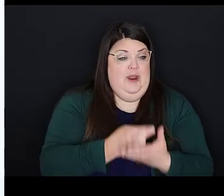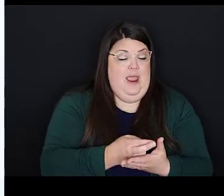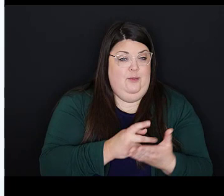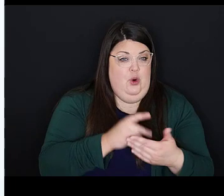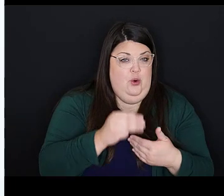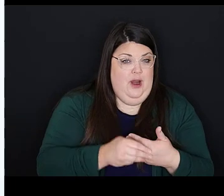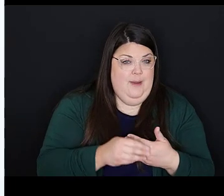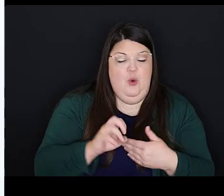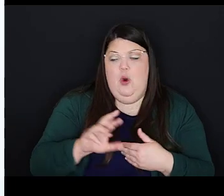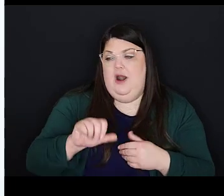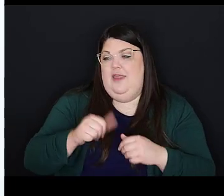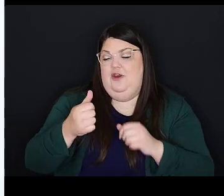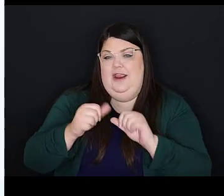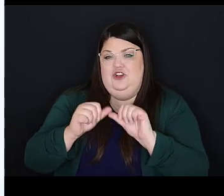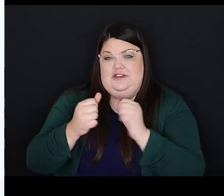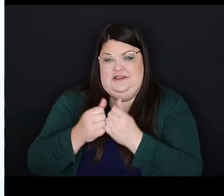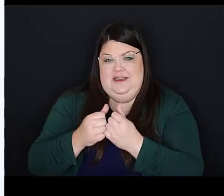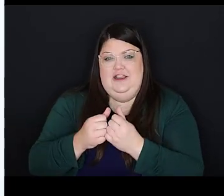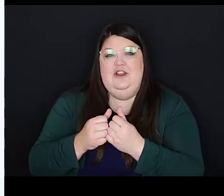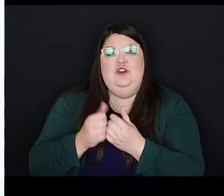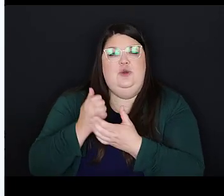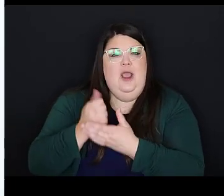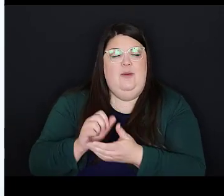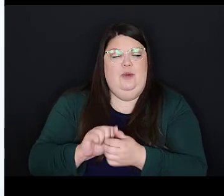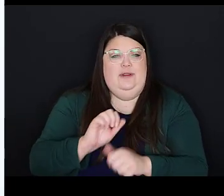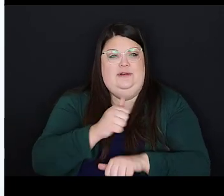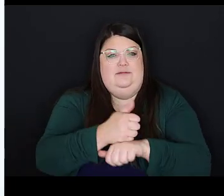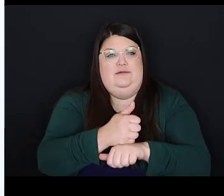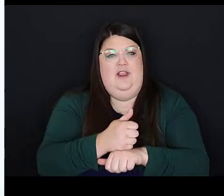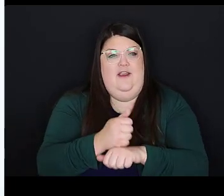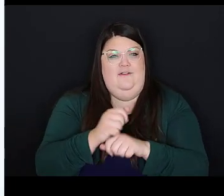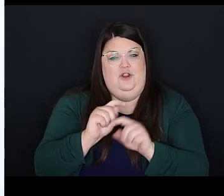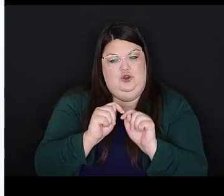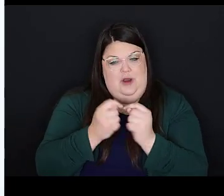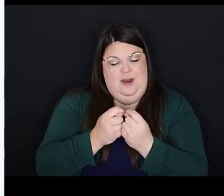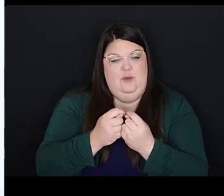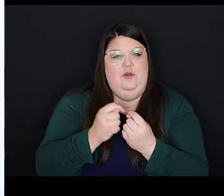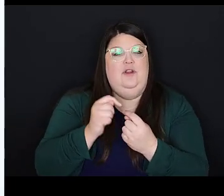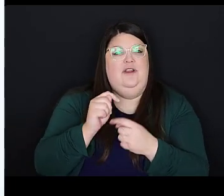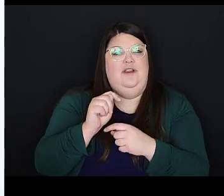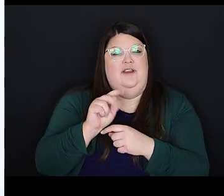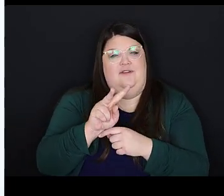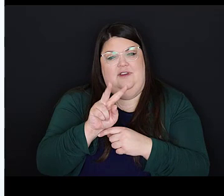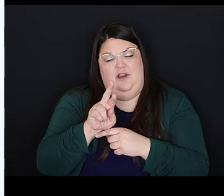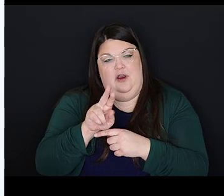to assist in the implementation of the Tribal vocational rehabilitation program, as long as such